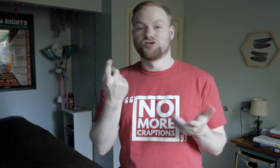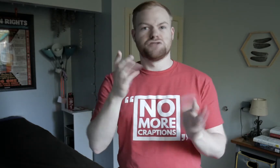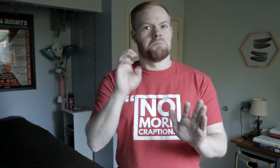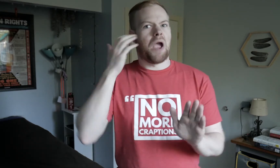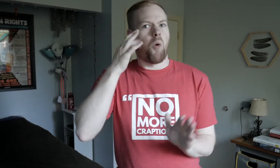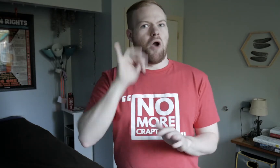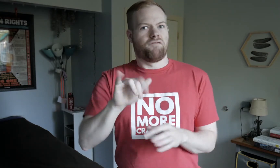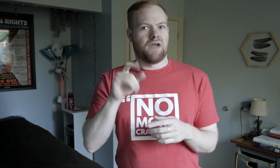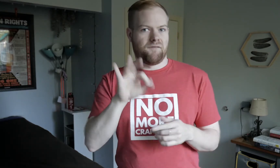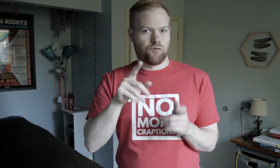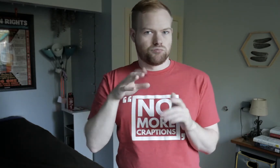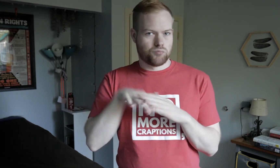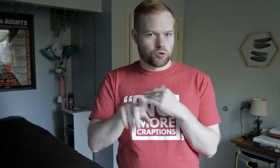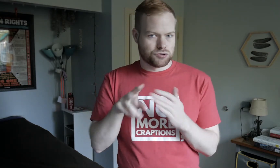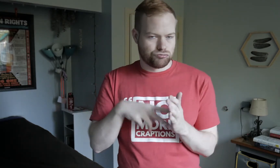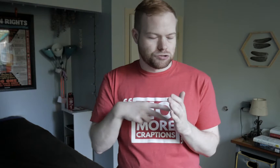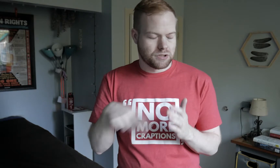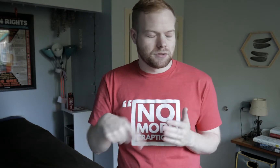Just be aware of that if you go into reading this.